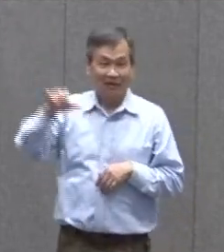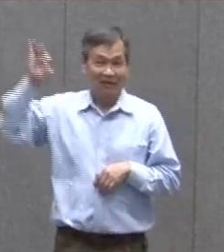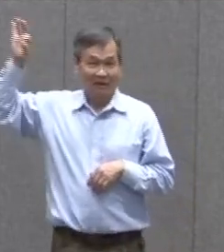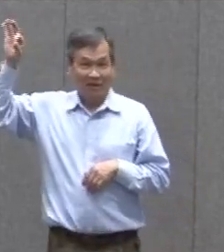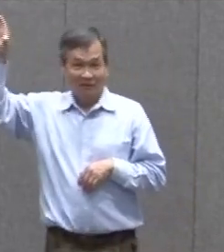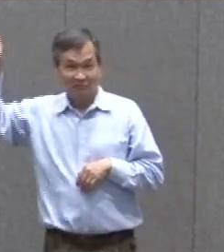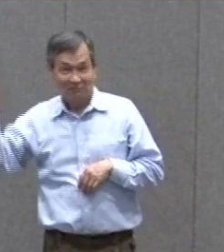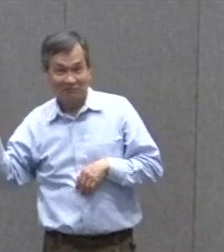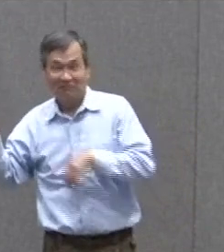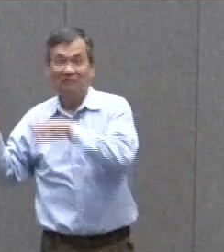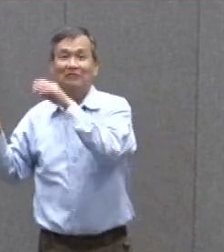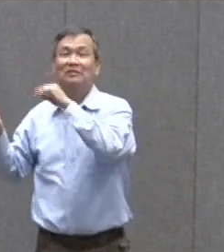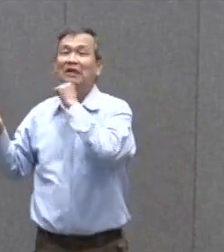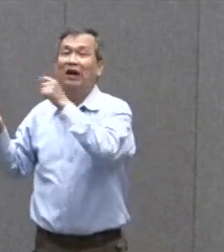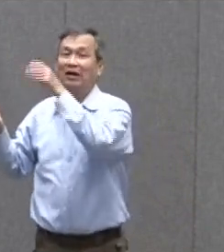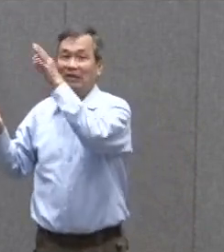This goes on this side, it's not nine.